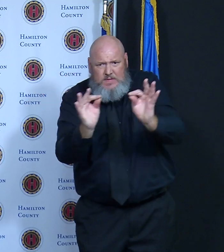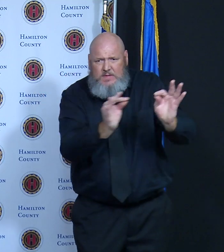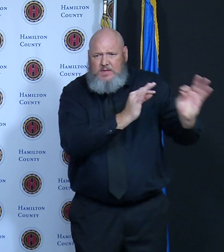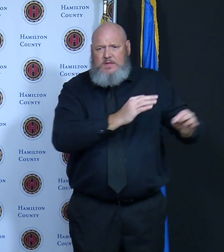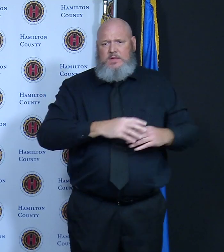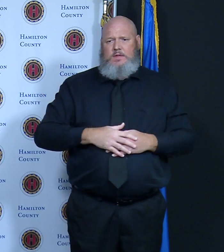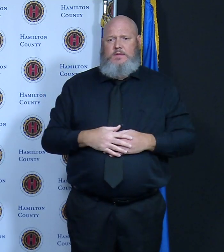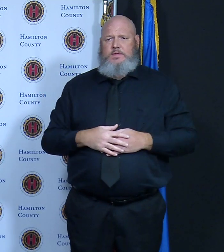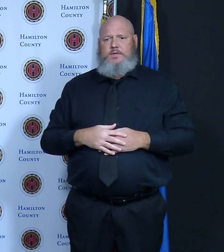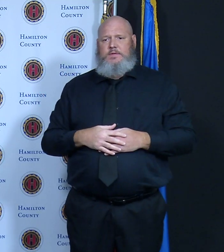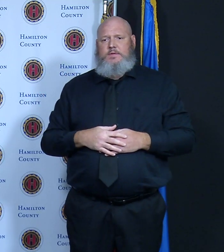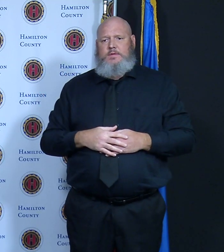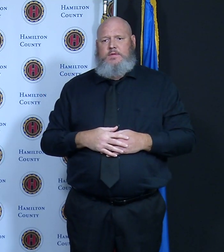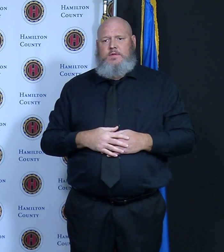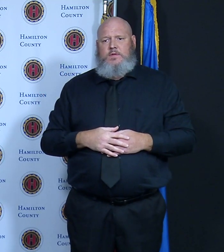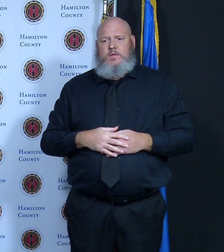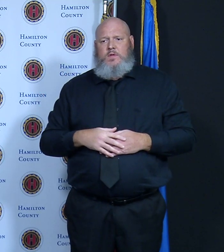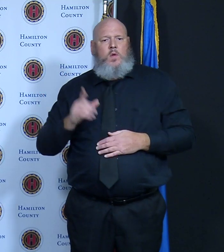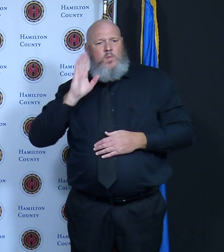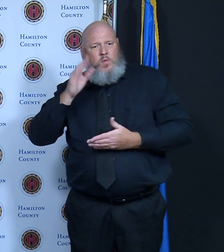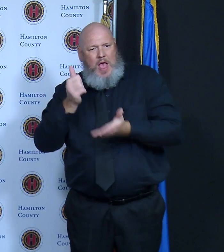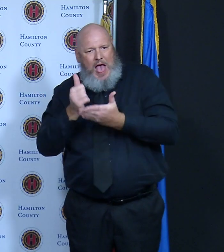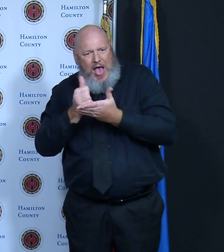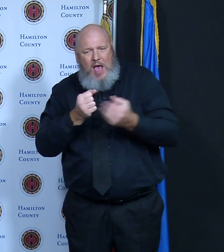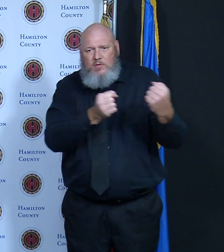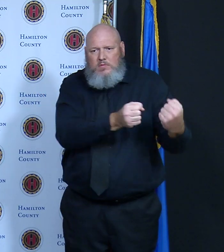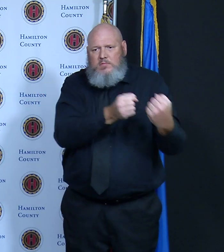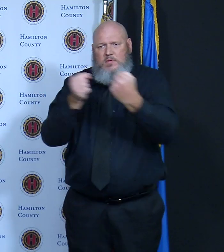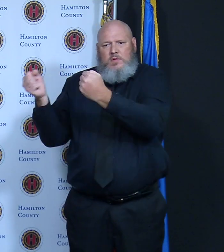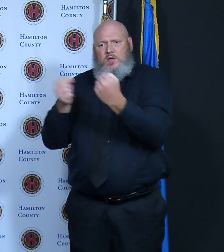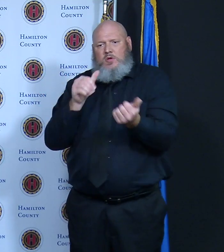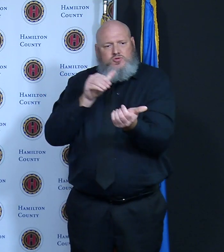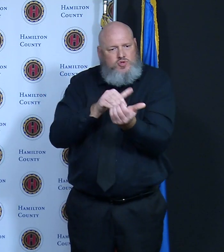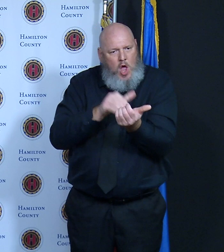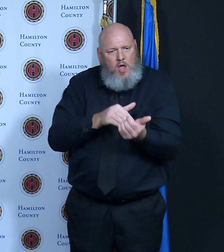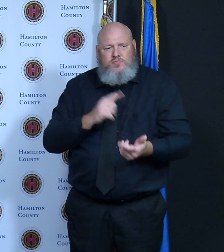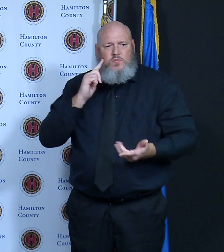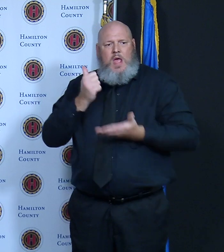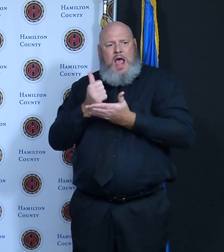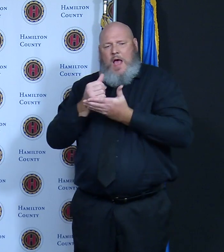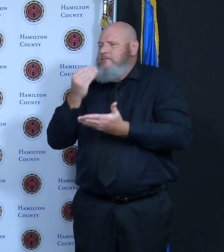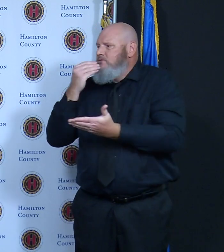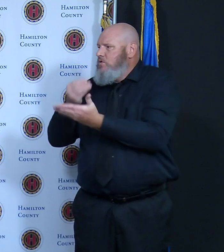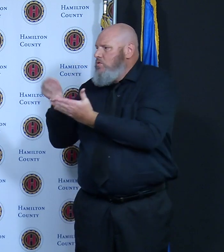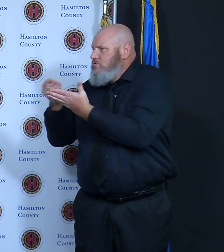of thing and so the COA is a primary resource when we talk about